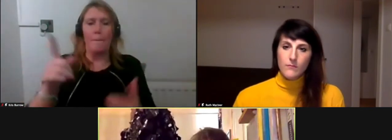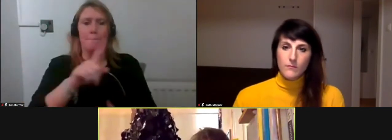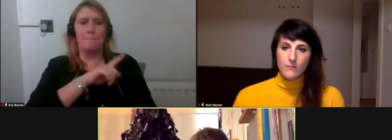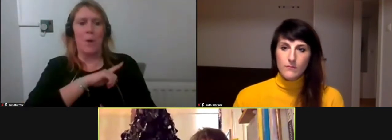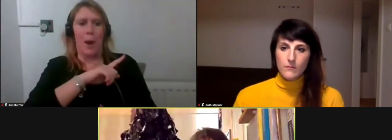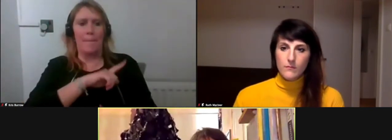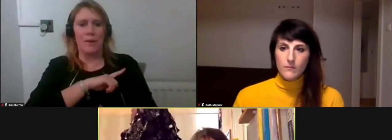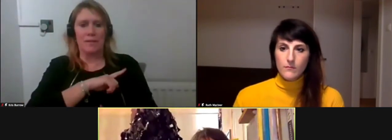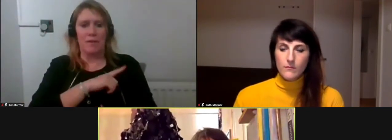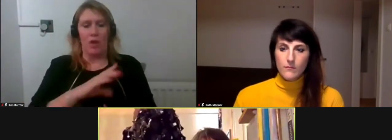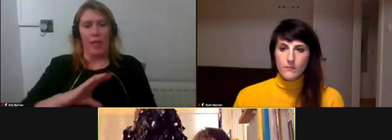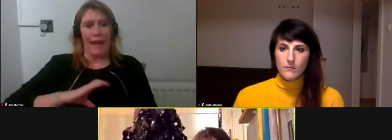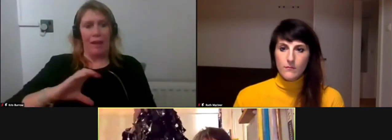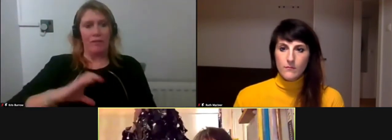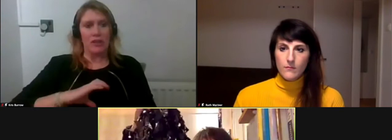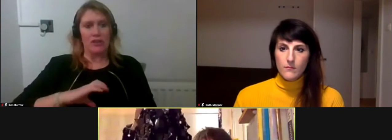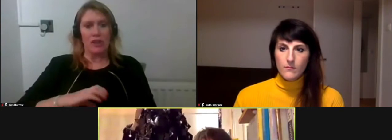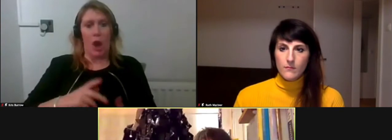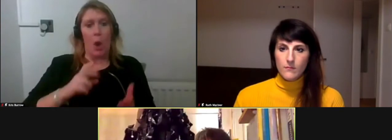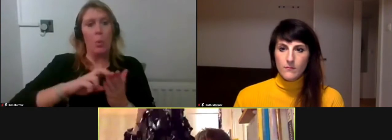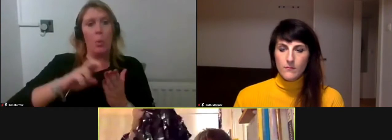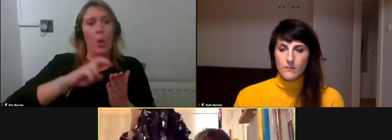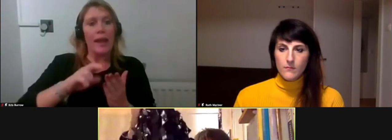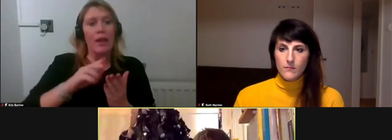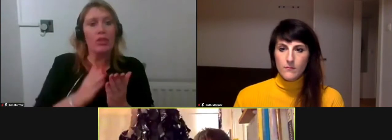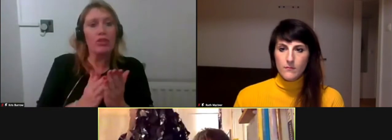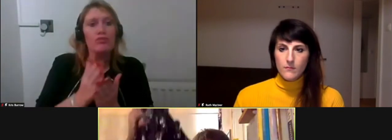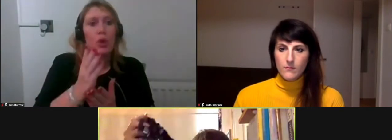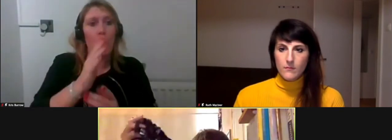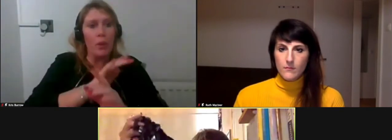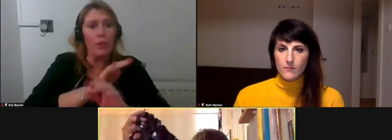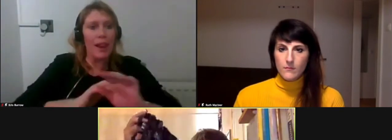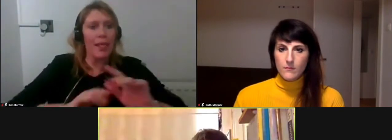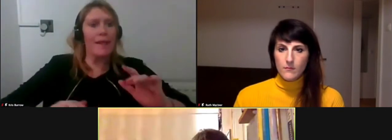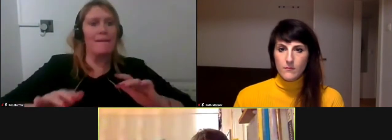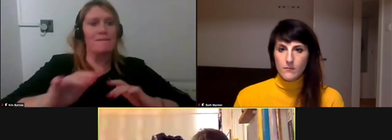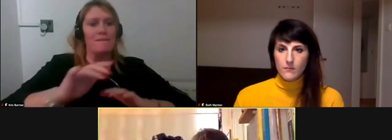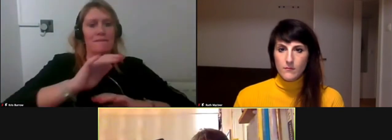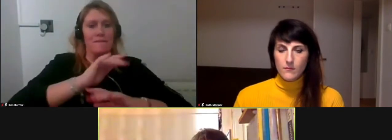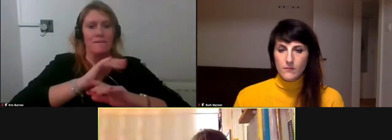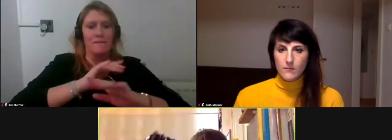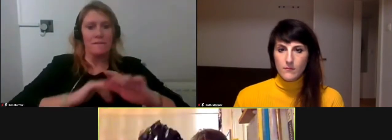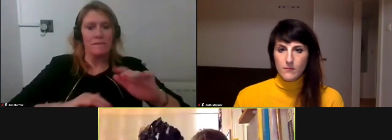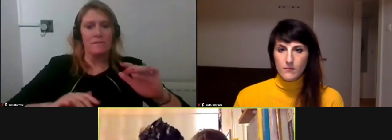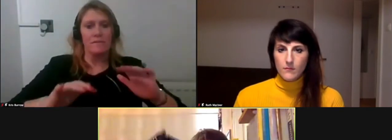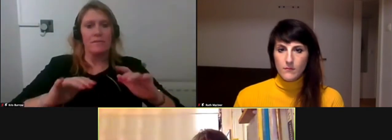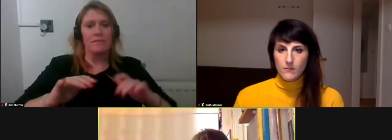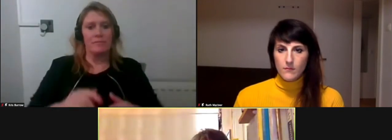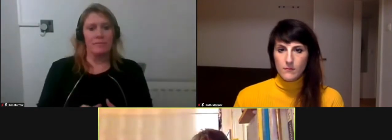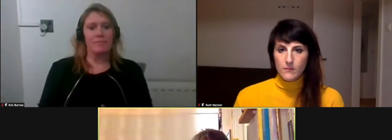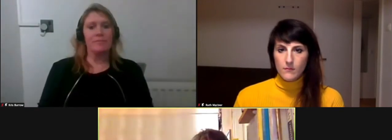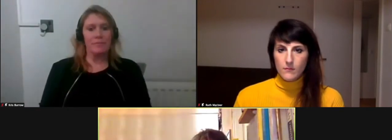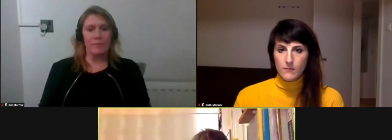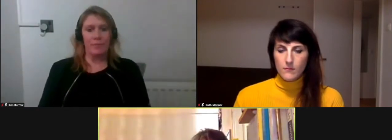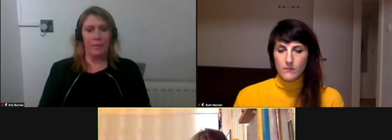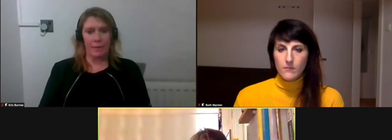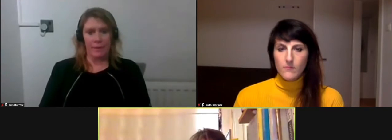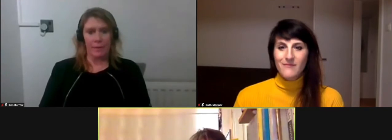say, walking through under growth. Then